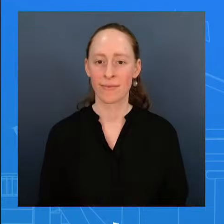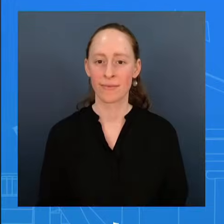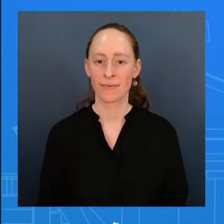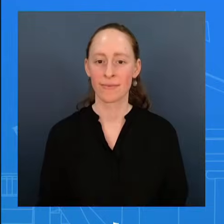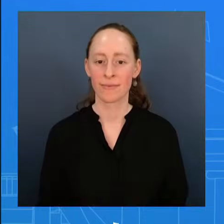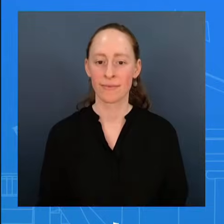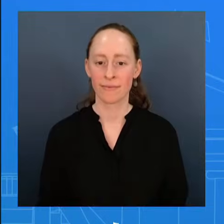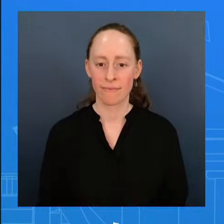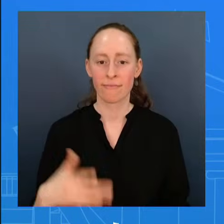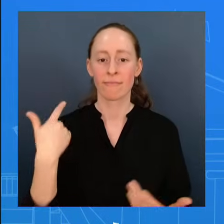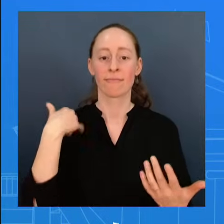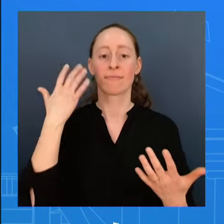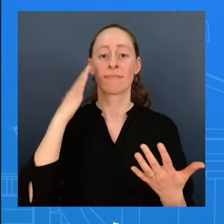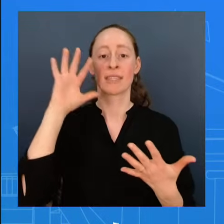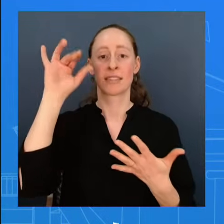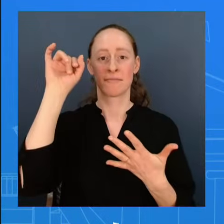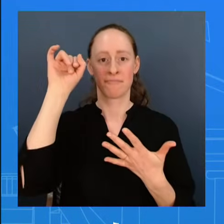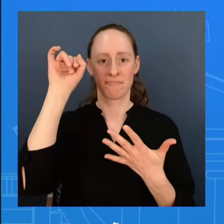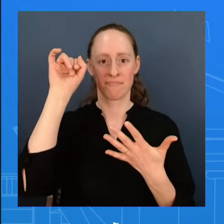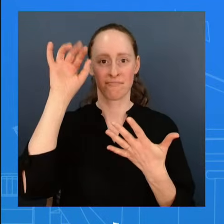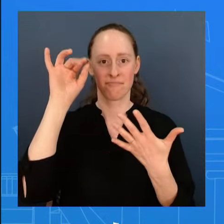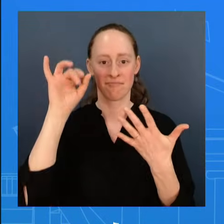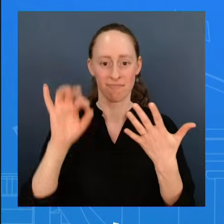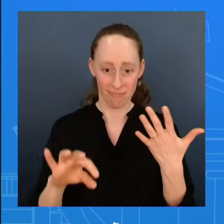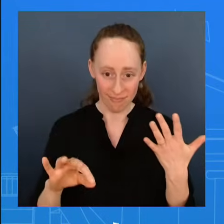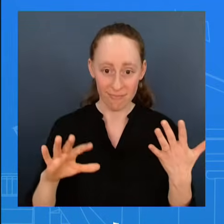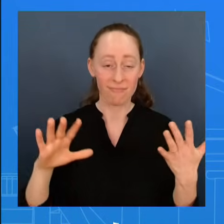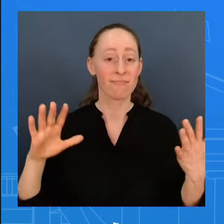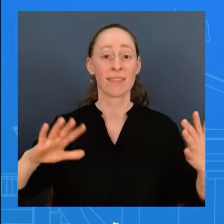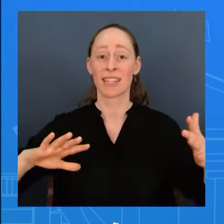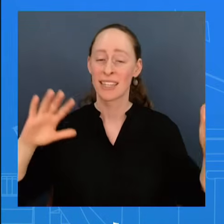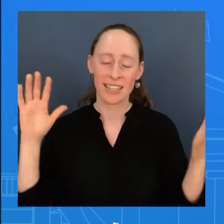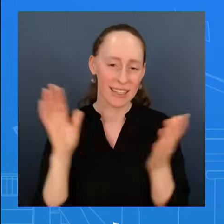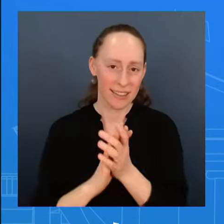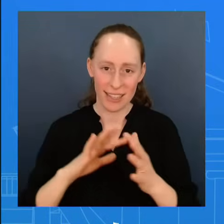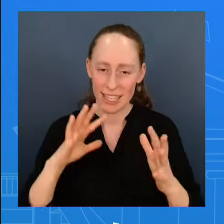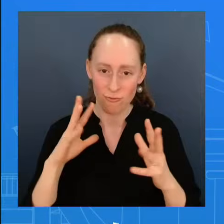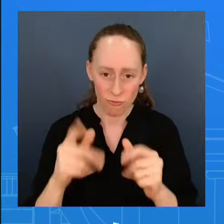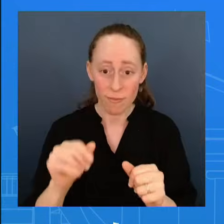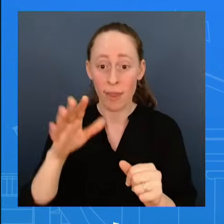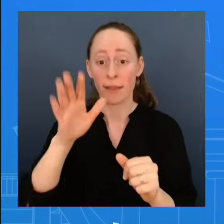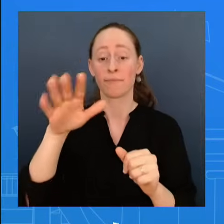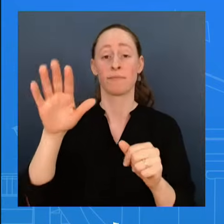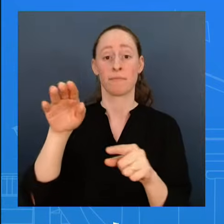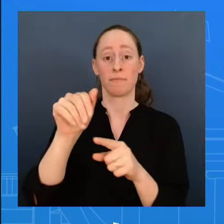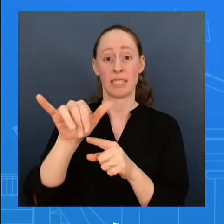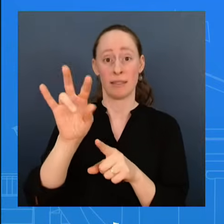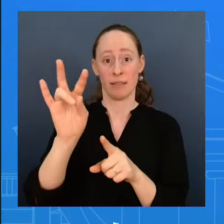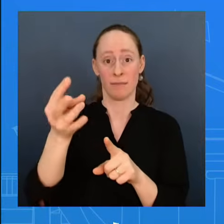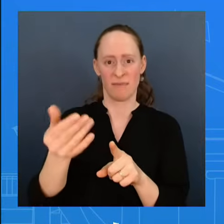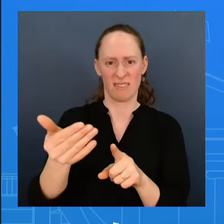and then we'll get going. On May 7th, the President will travel to Capitol Hill to deliver the keynote address at the U.S.